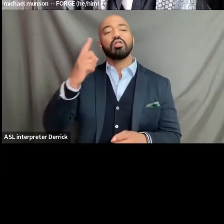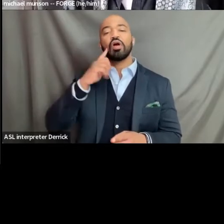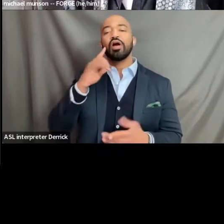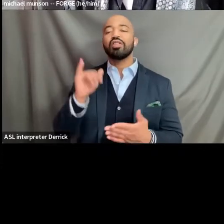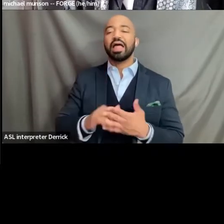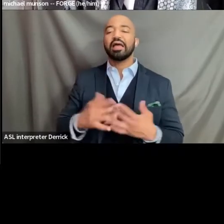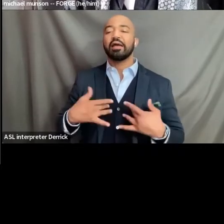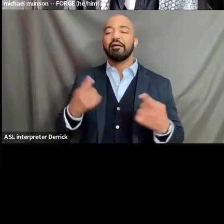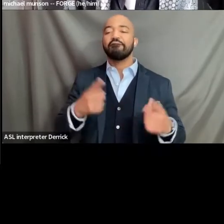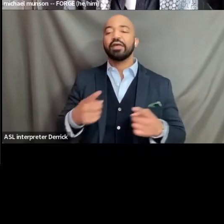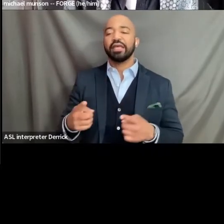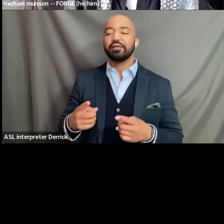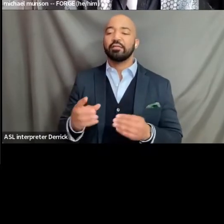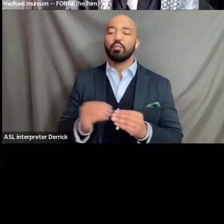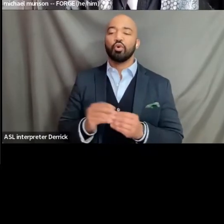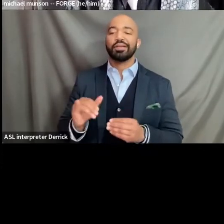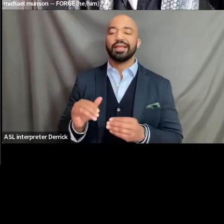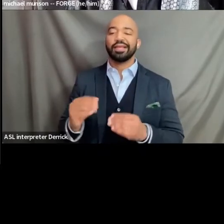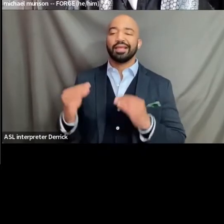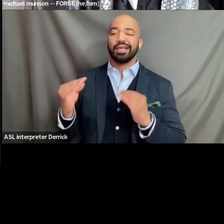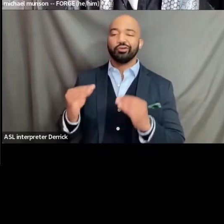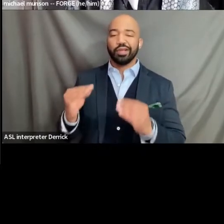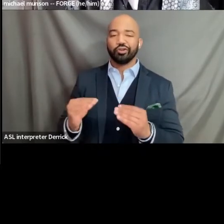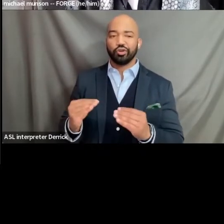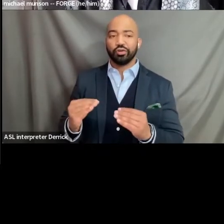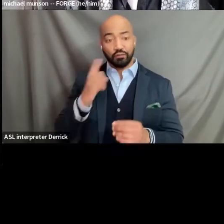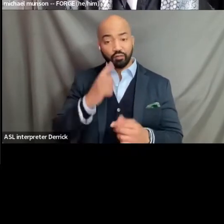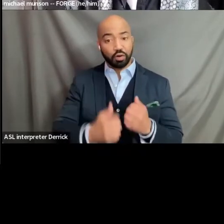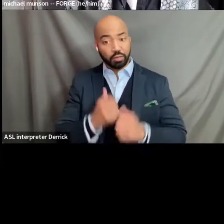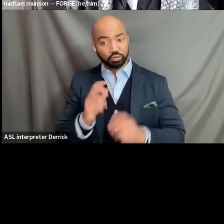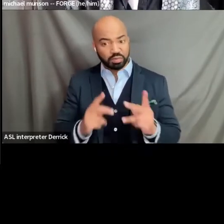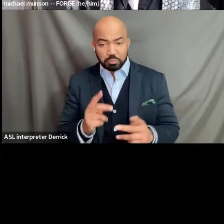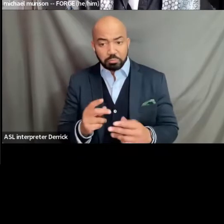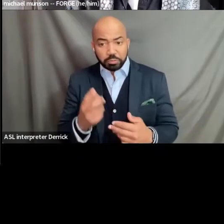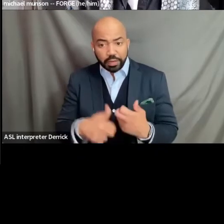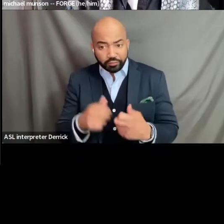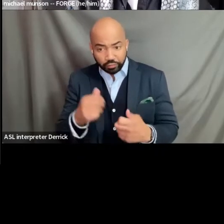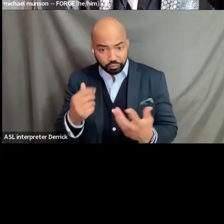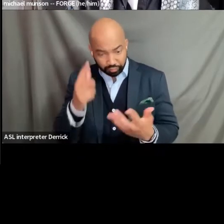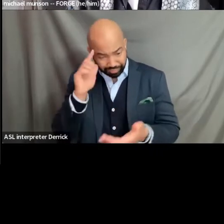and that's kind of hard for a lot of us to believe. But many folks who have survived sexual assault